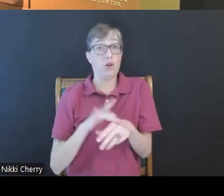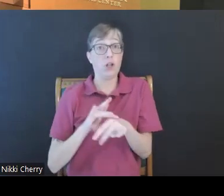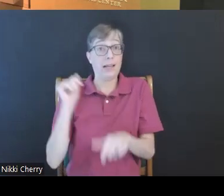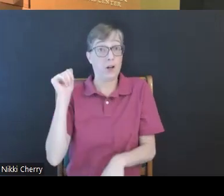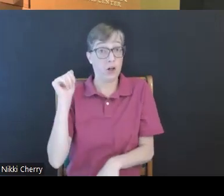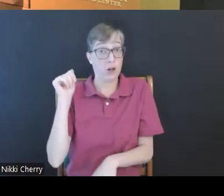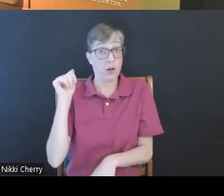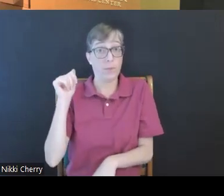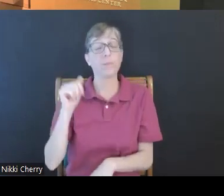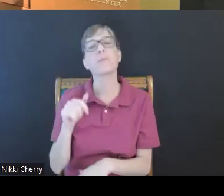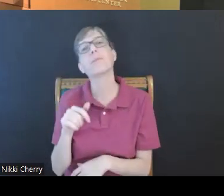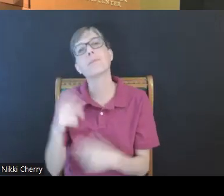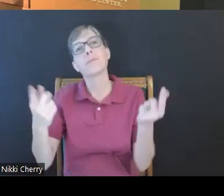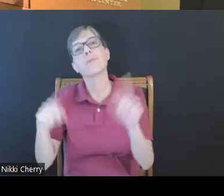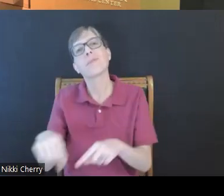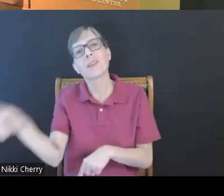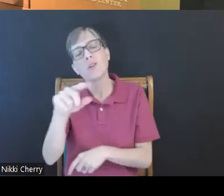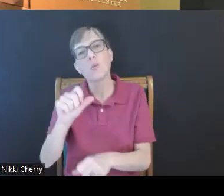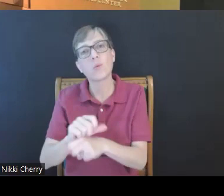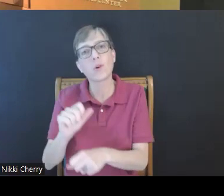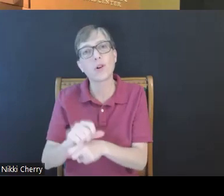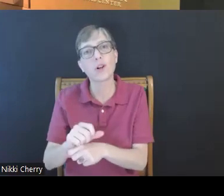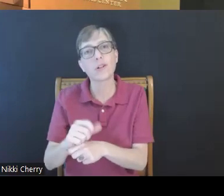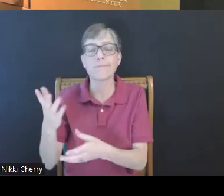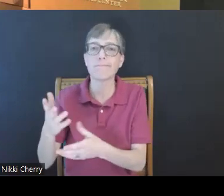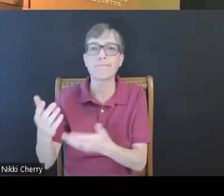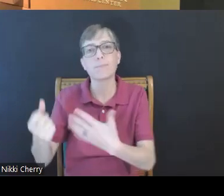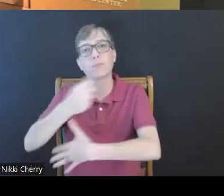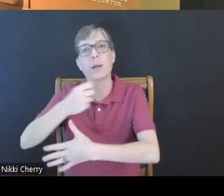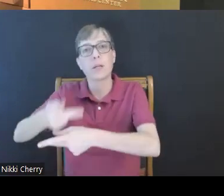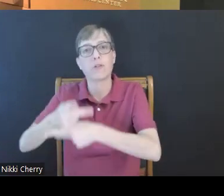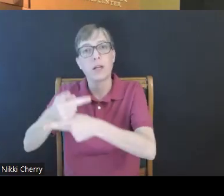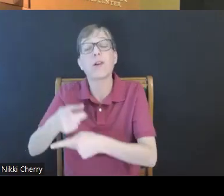Care sometimes you see a stage one or a stage two by the time they come to us in specialty